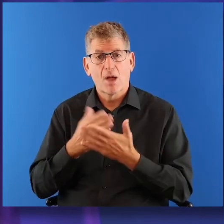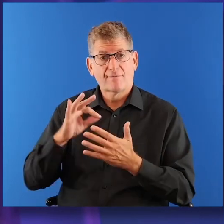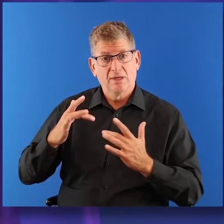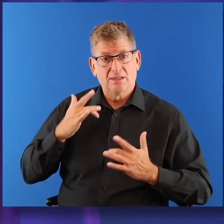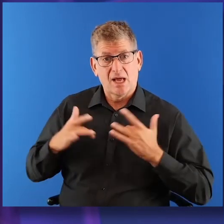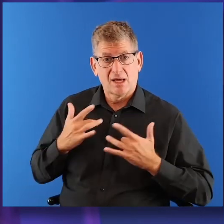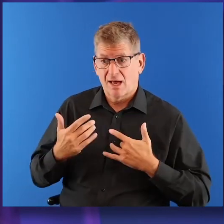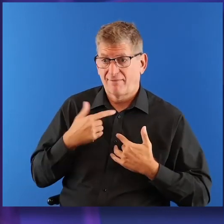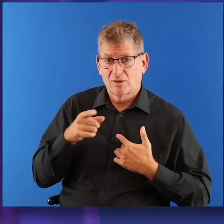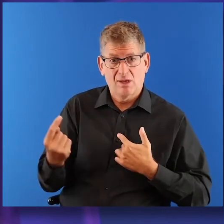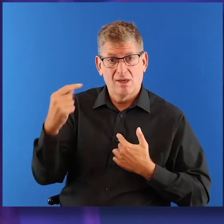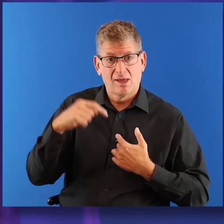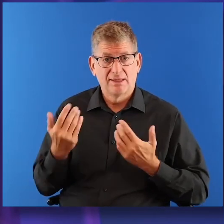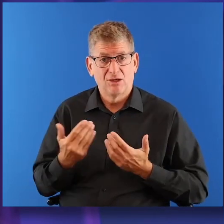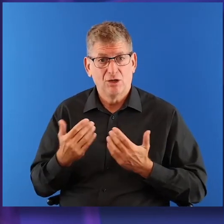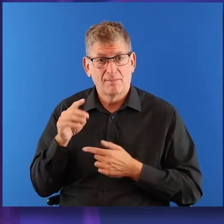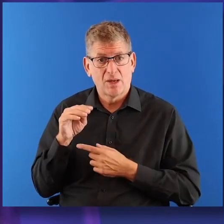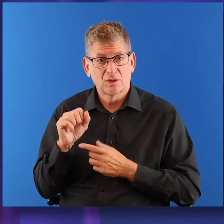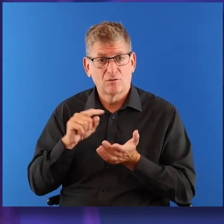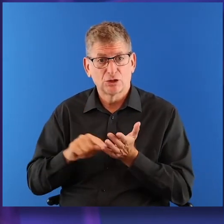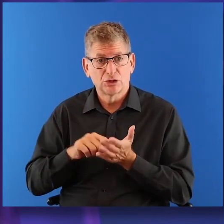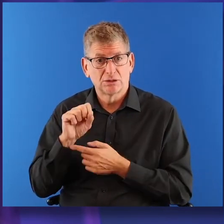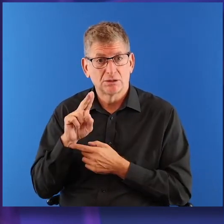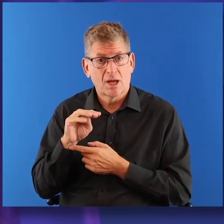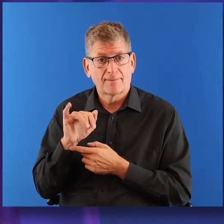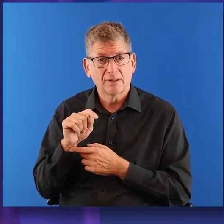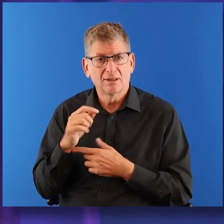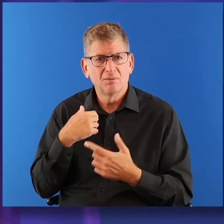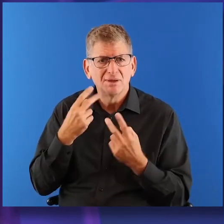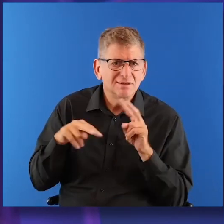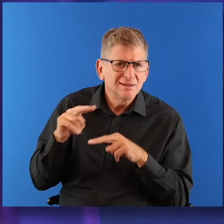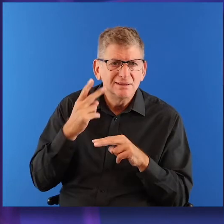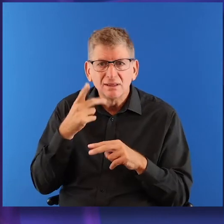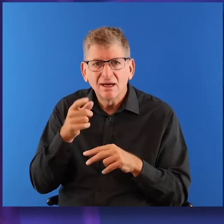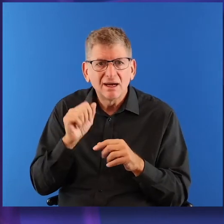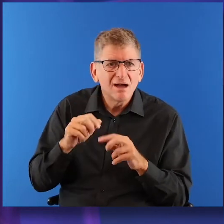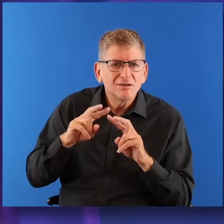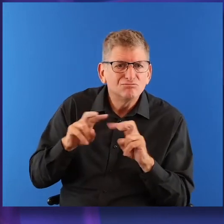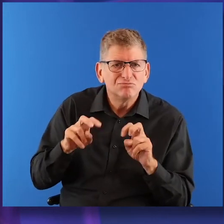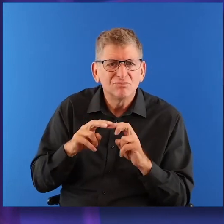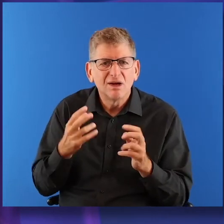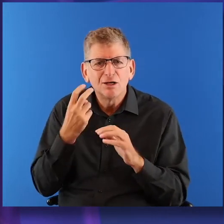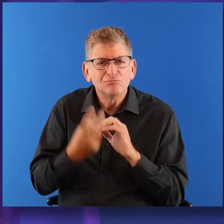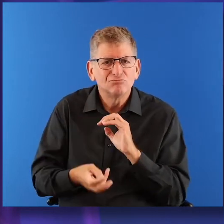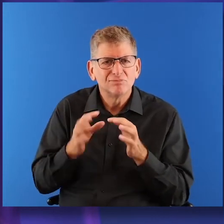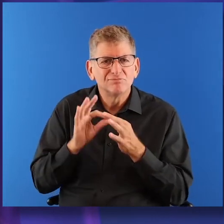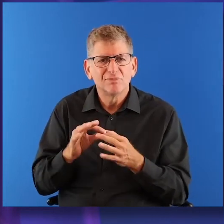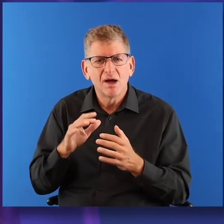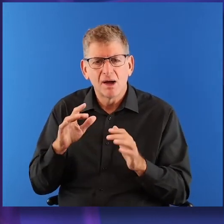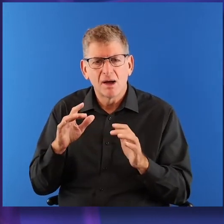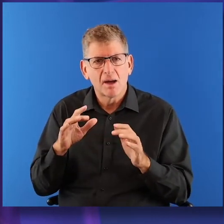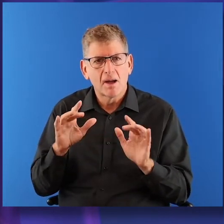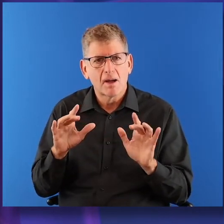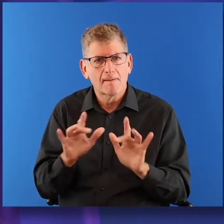on the Microsoft research summit is to see if we can delve a little bit into where computing research might be